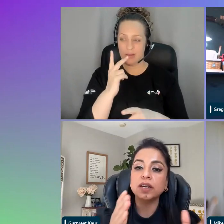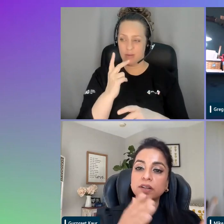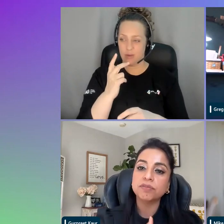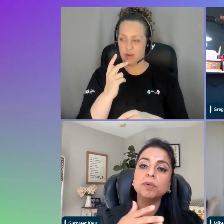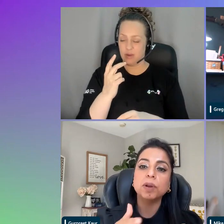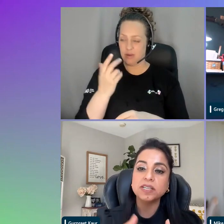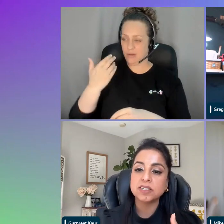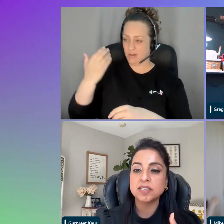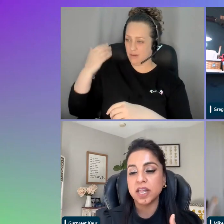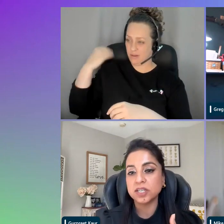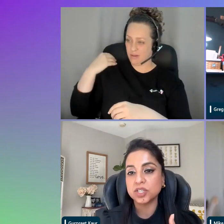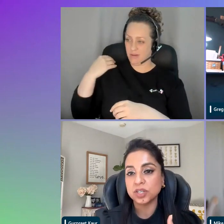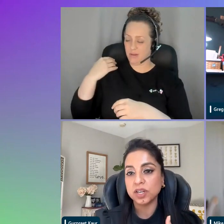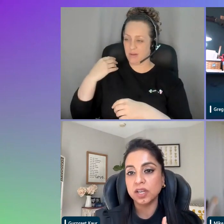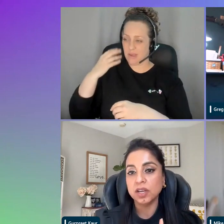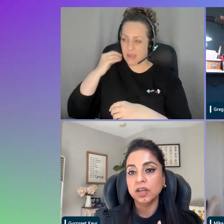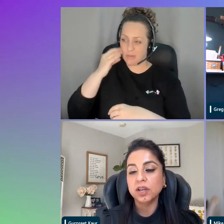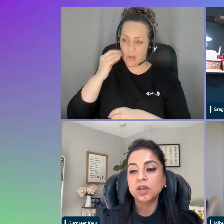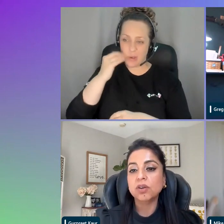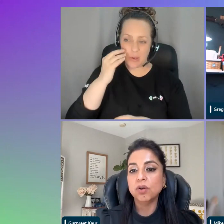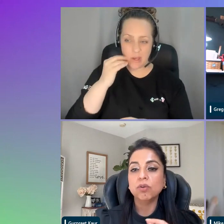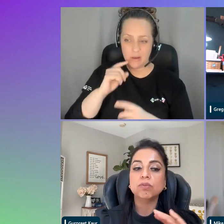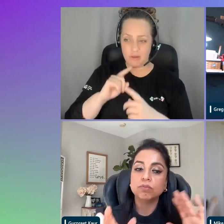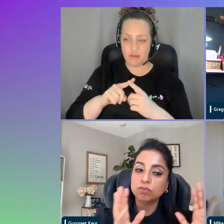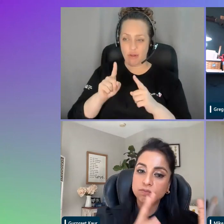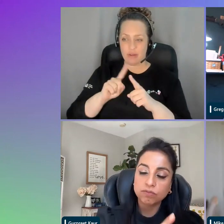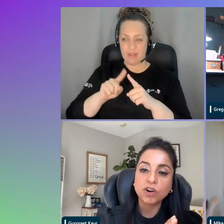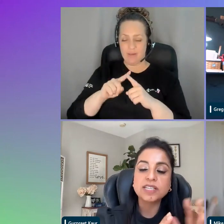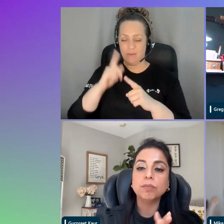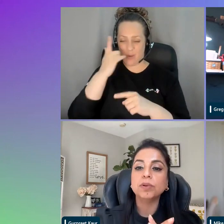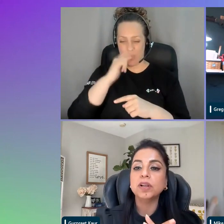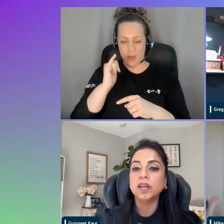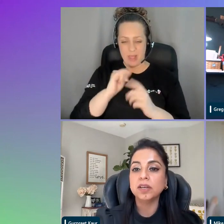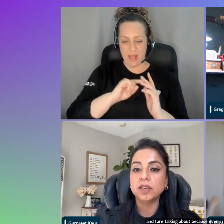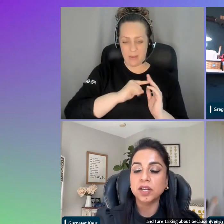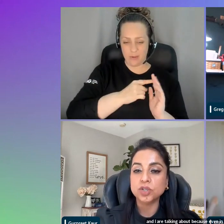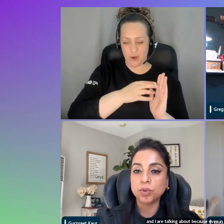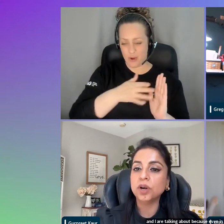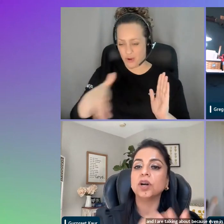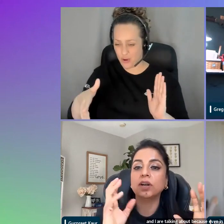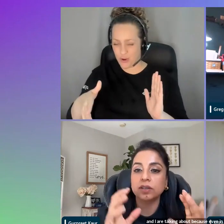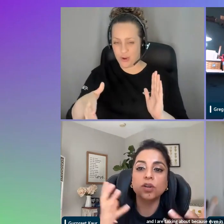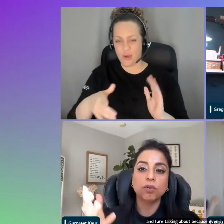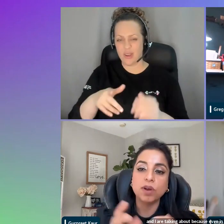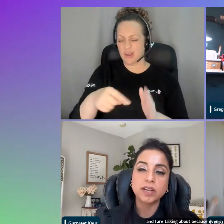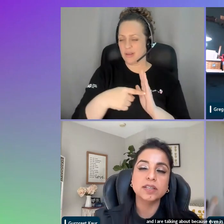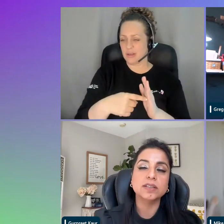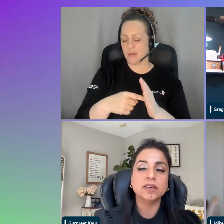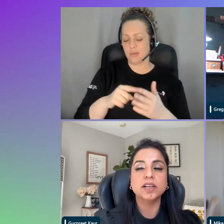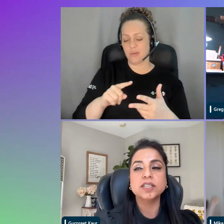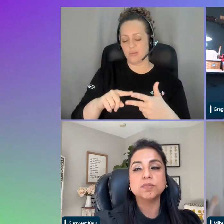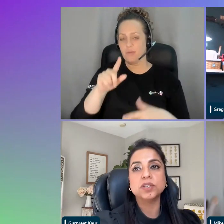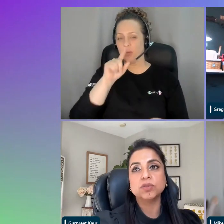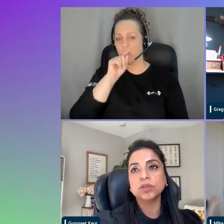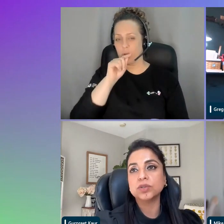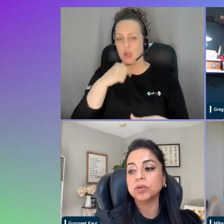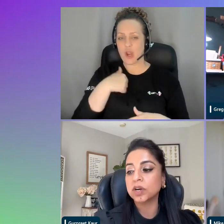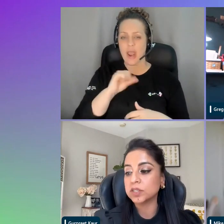places in that journey. You know, for example, in, in Twitter, you know, I can at least speak to the Twitter